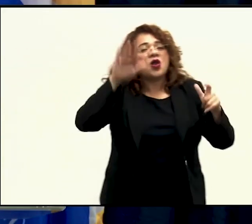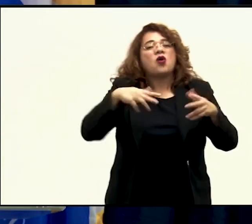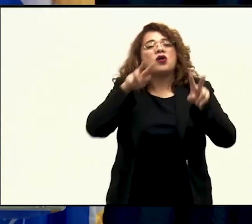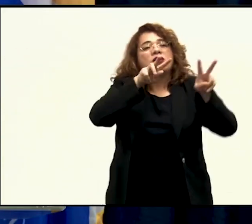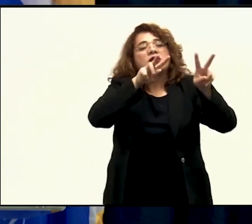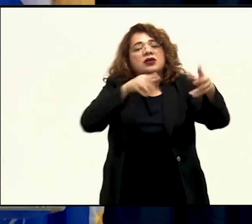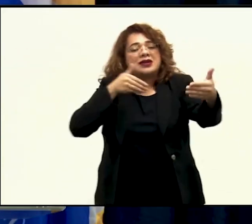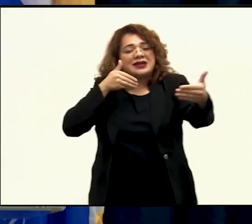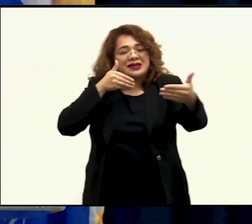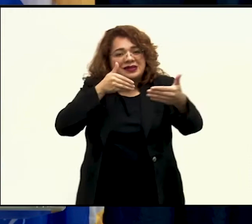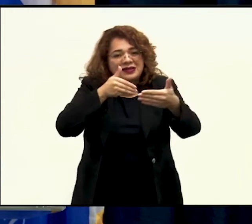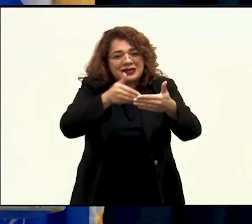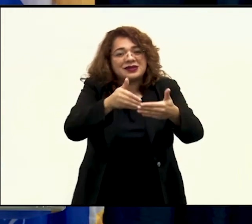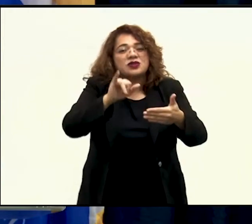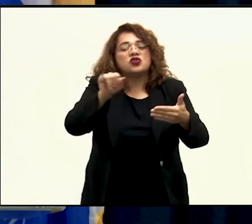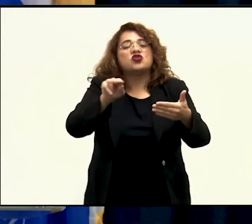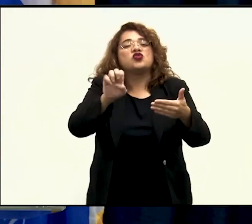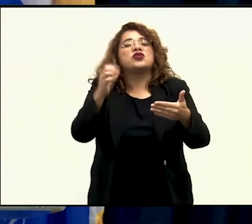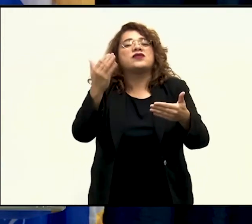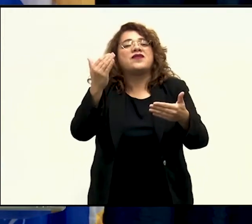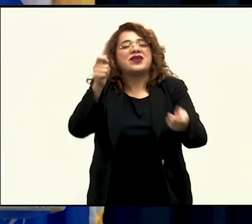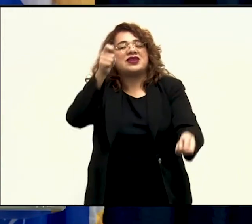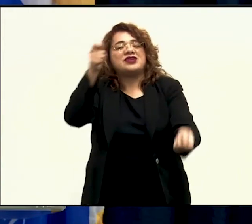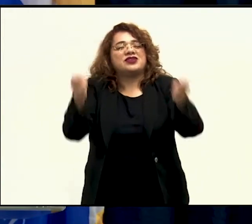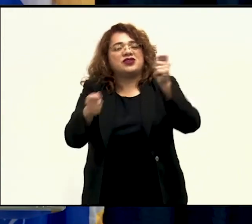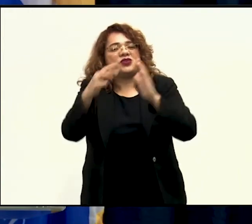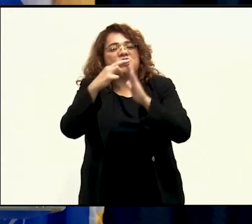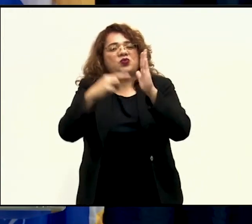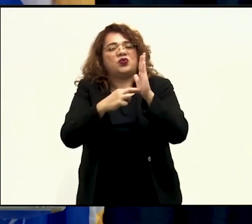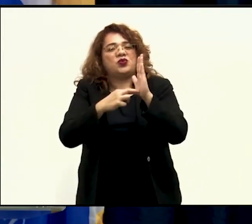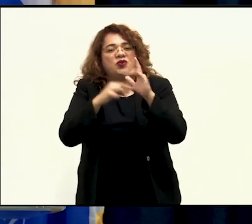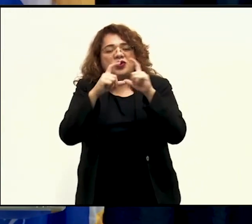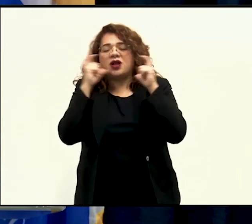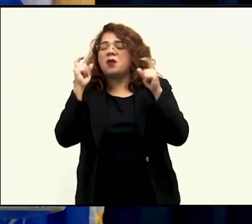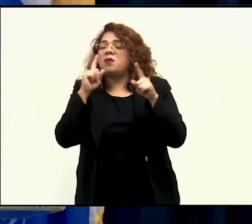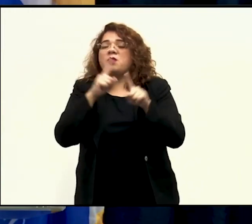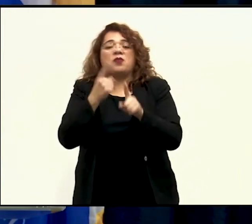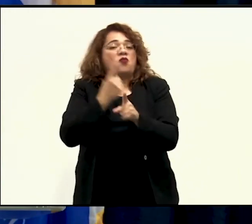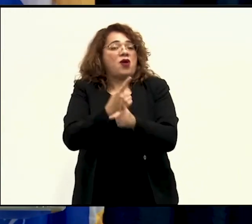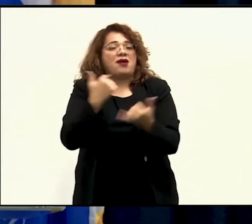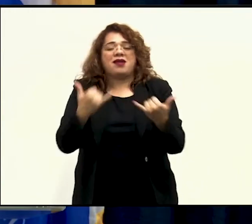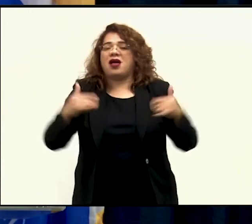stay the course, adhering to the current mask guidelines, and keeping everyone safe.